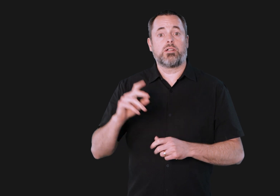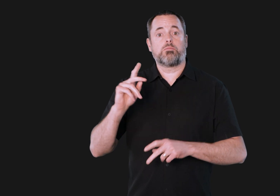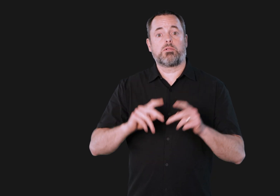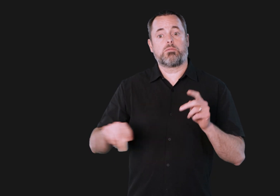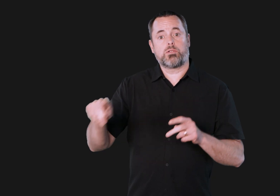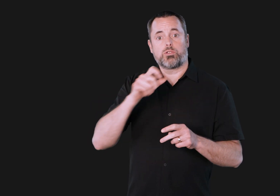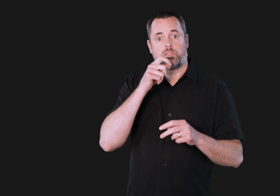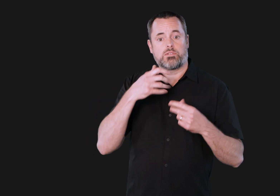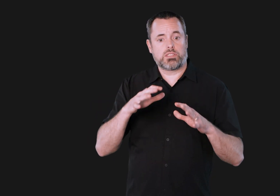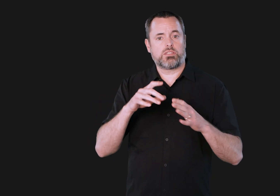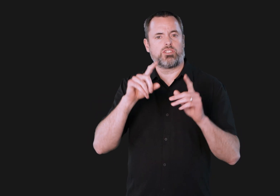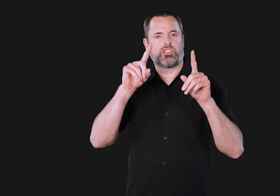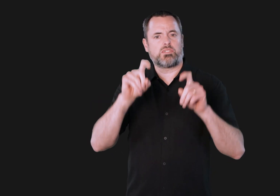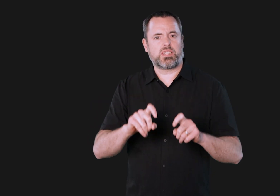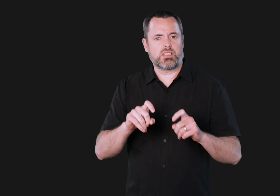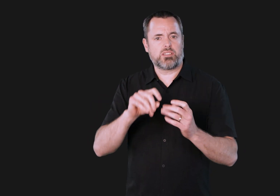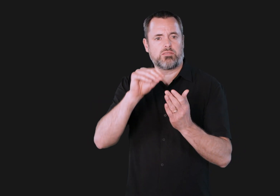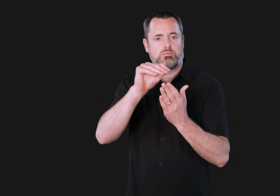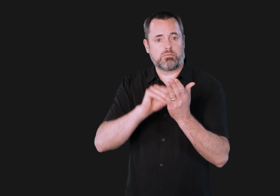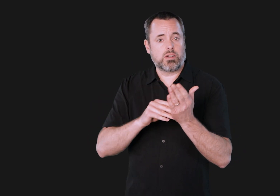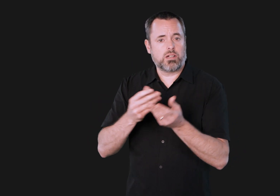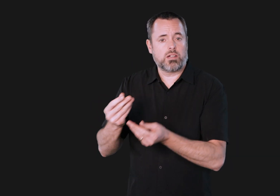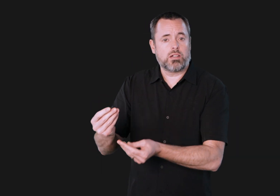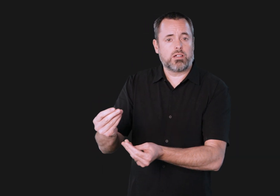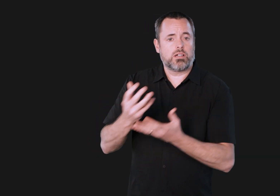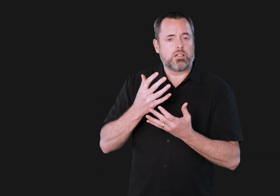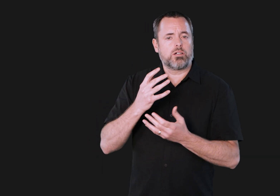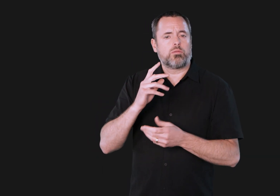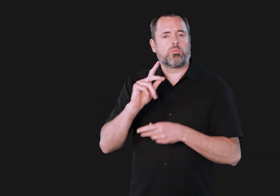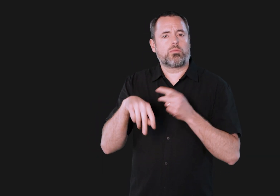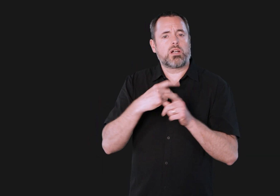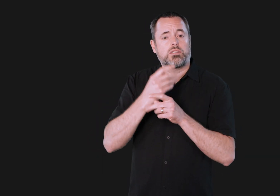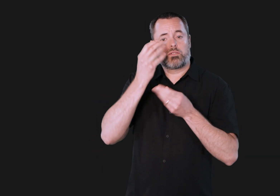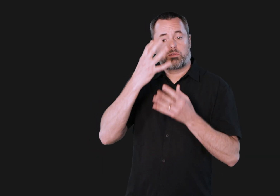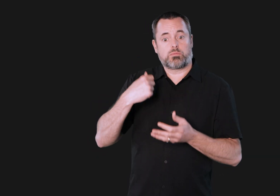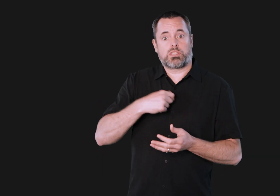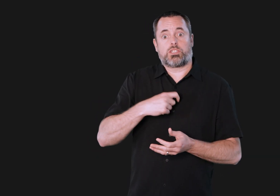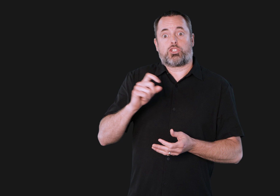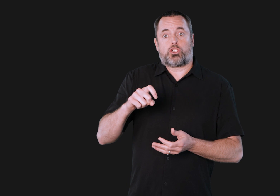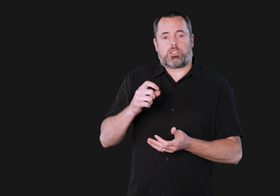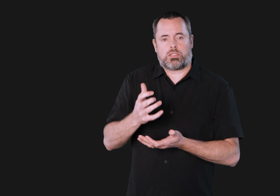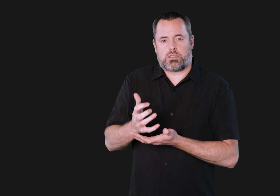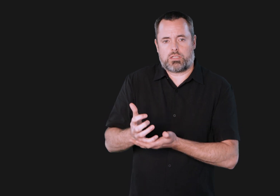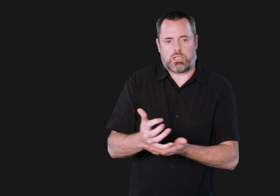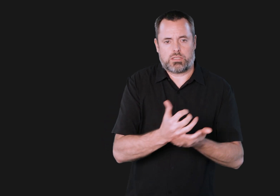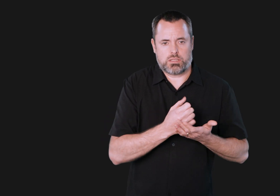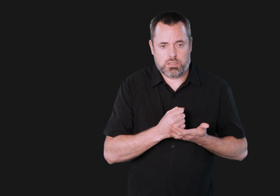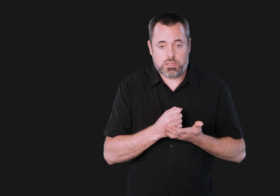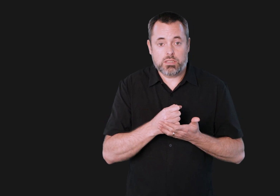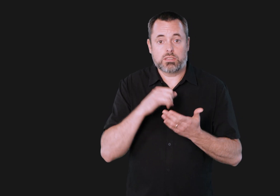People who did our survey told us the type of information we should collect.